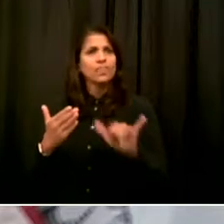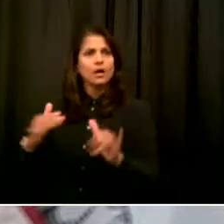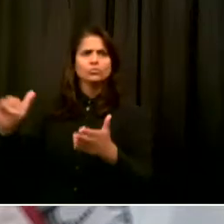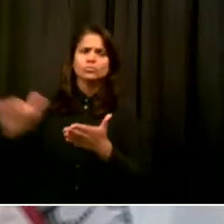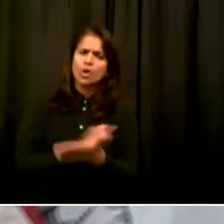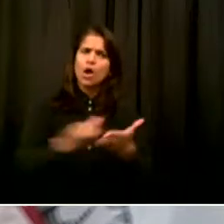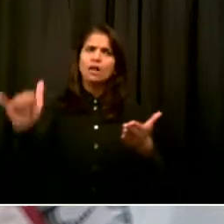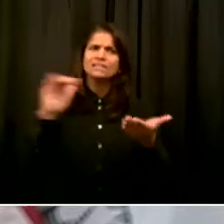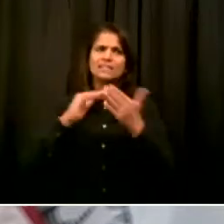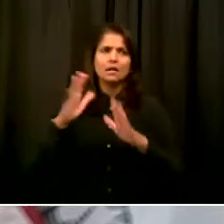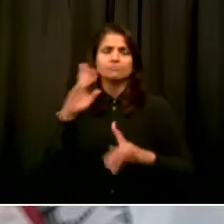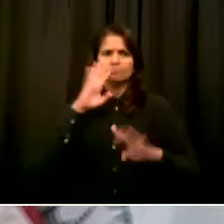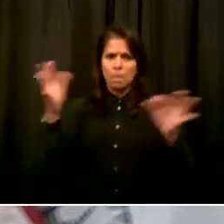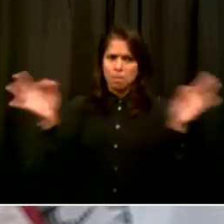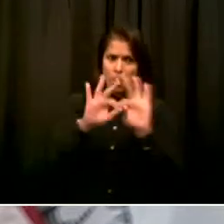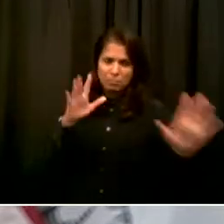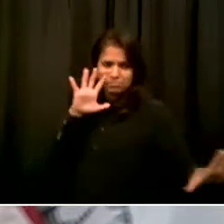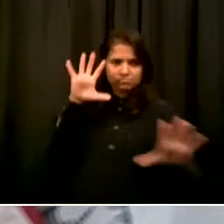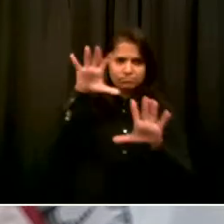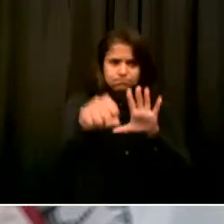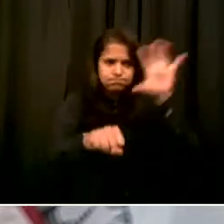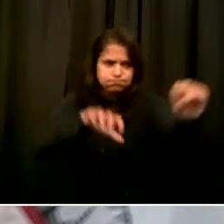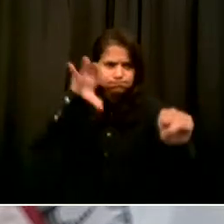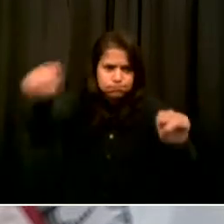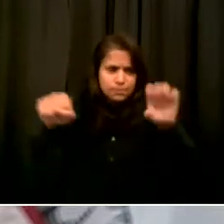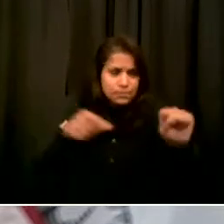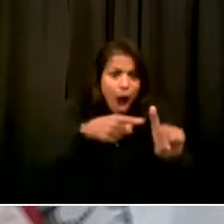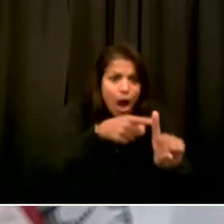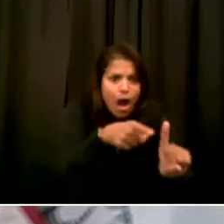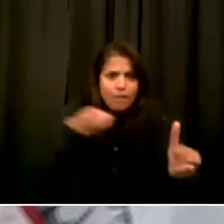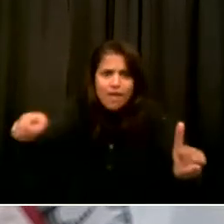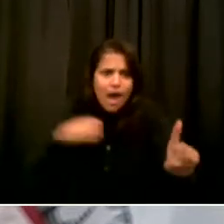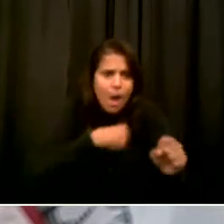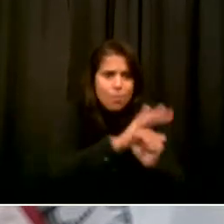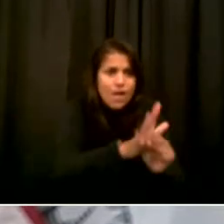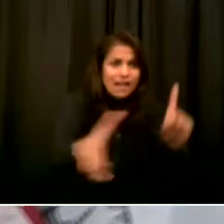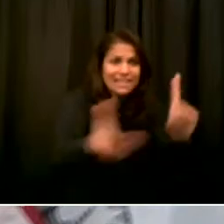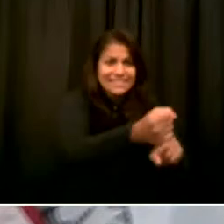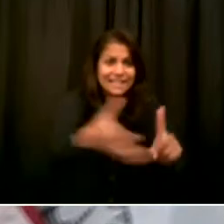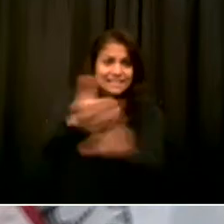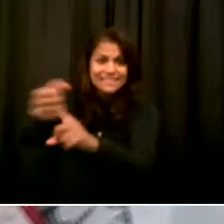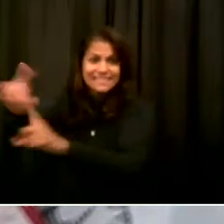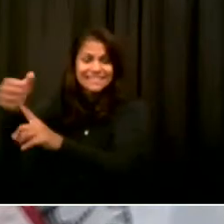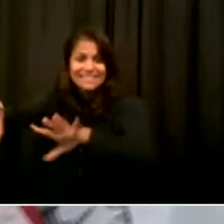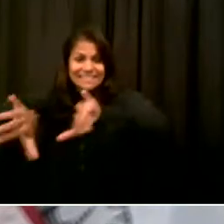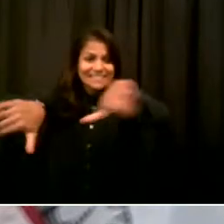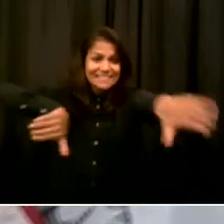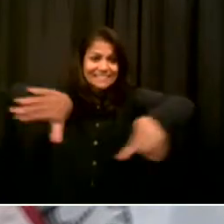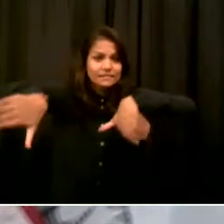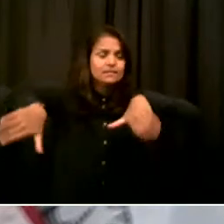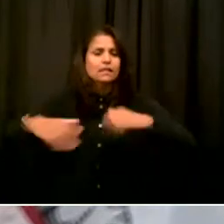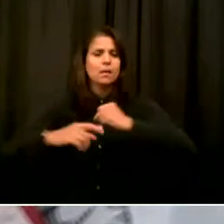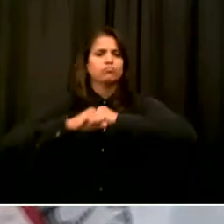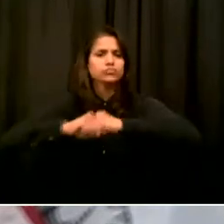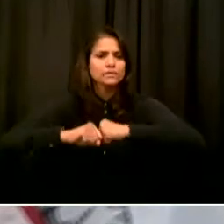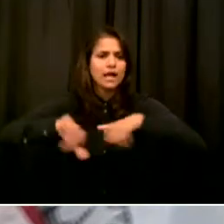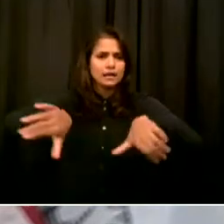WORK TO DO, BUT THAT T HAS BEEN GOOD NEWS. WE HAVE PROVEN TIME AND TTE IMAGAIN WE CAN ADDRESS